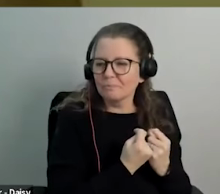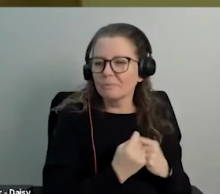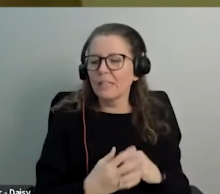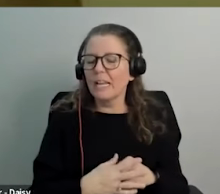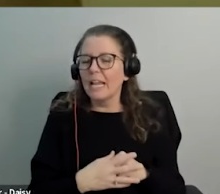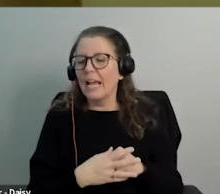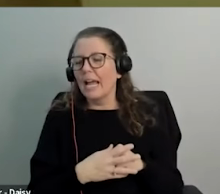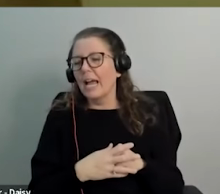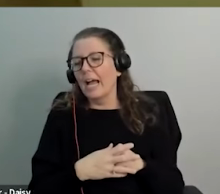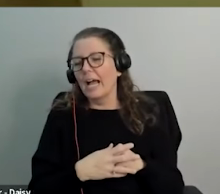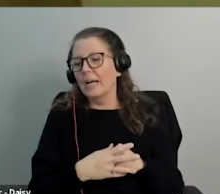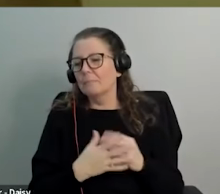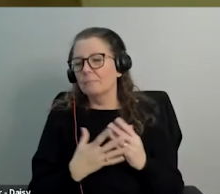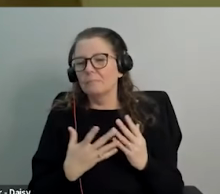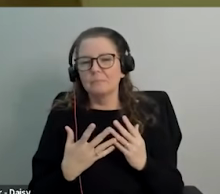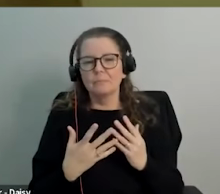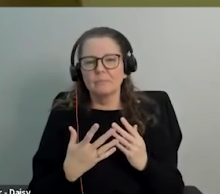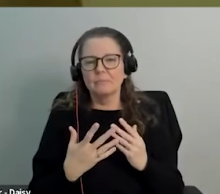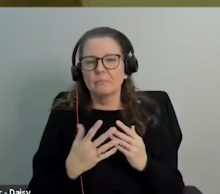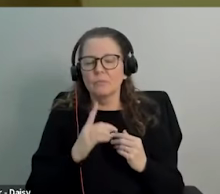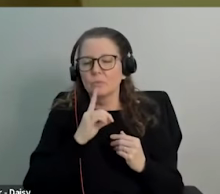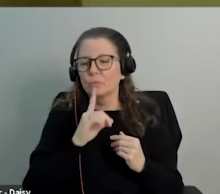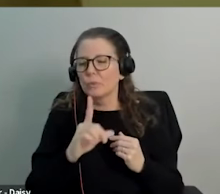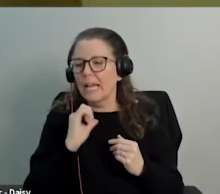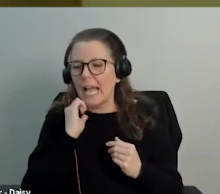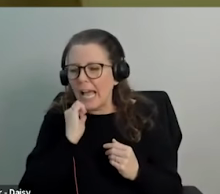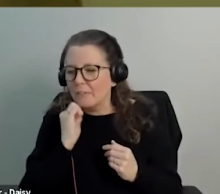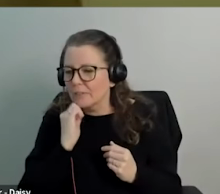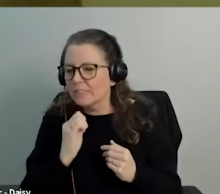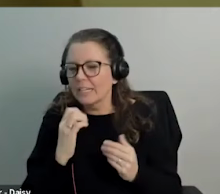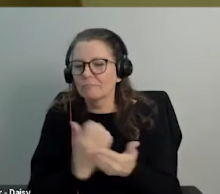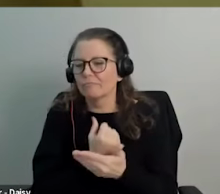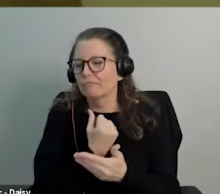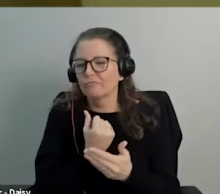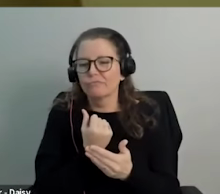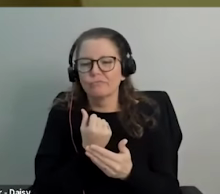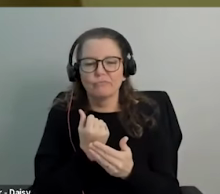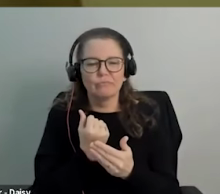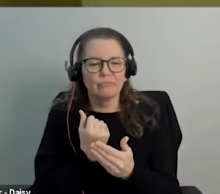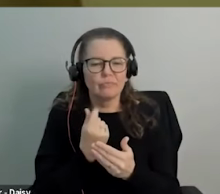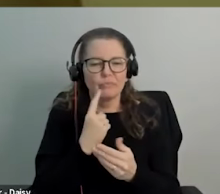It is just every day just seems to be an opportunity to really make a difference in the world.